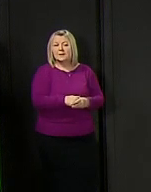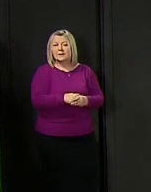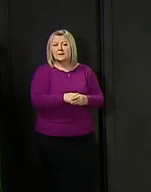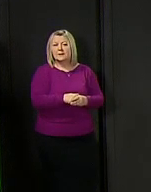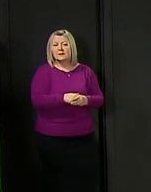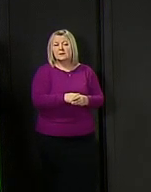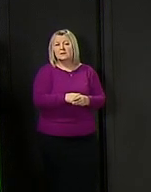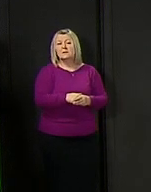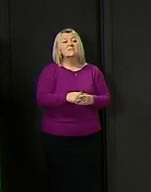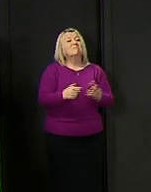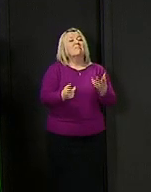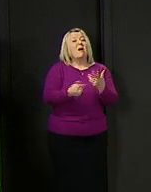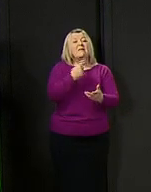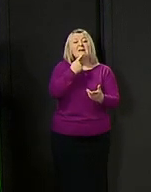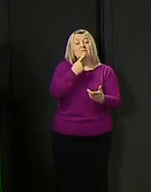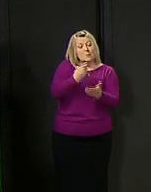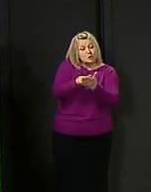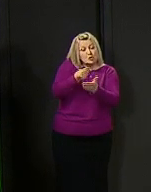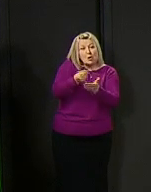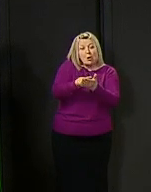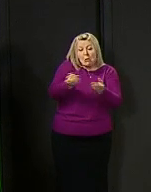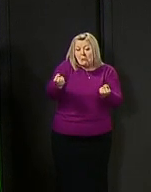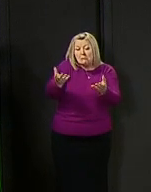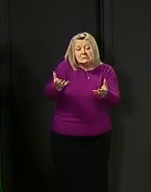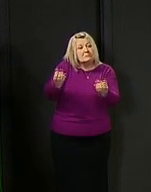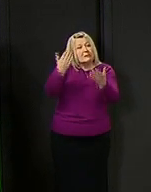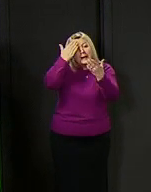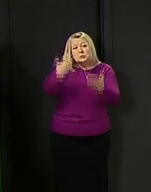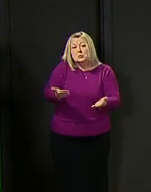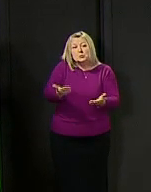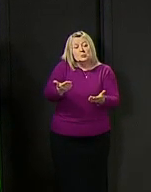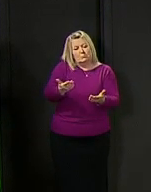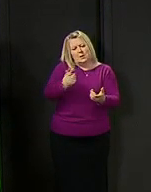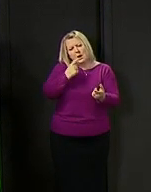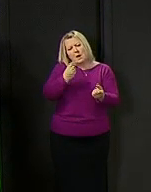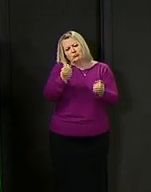but of course we can provide that later on. Vivienne Aitken from The Daily Record.